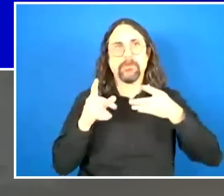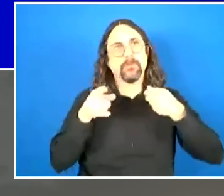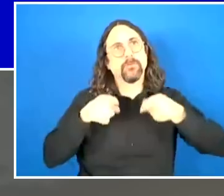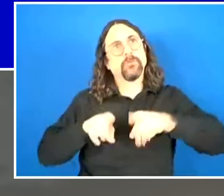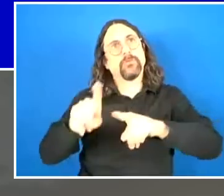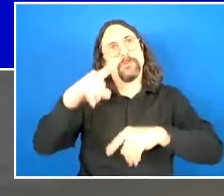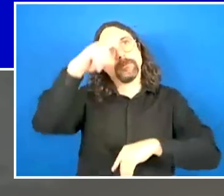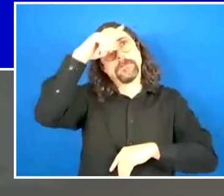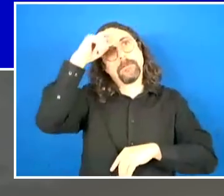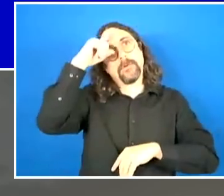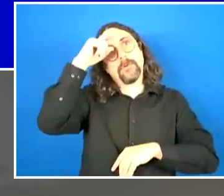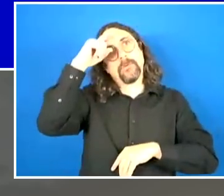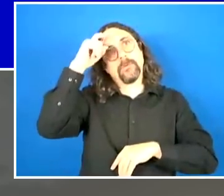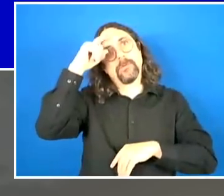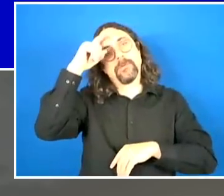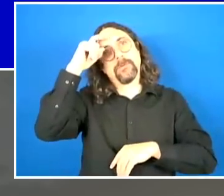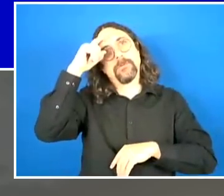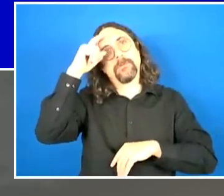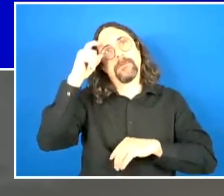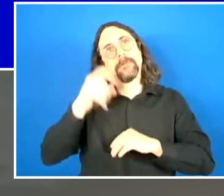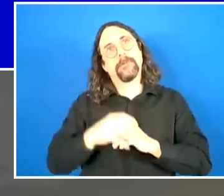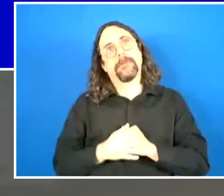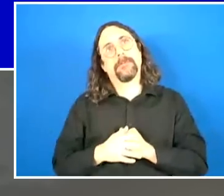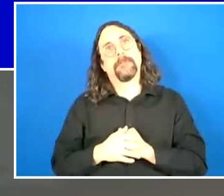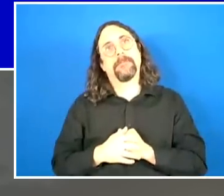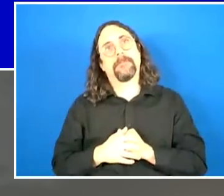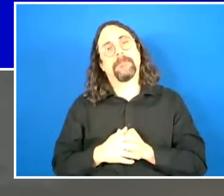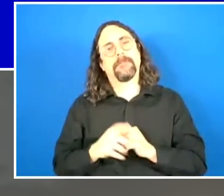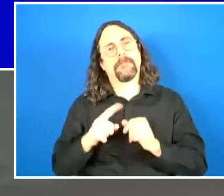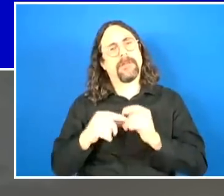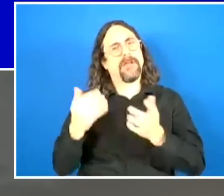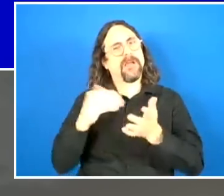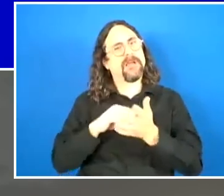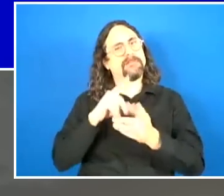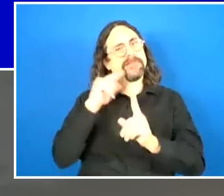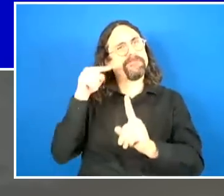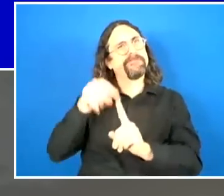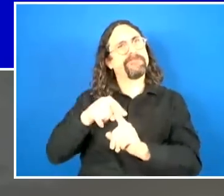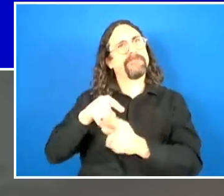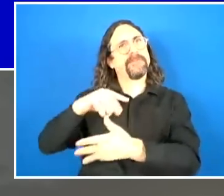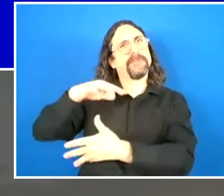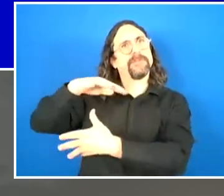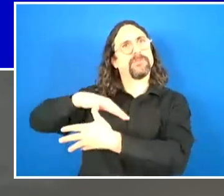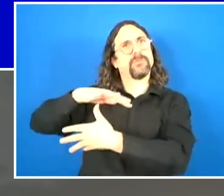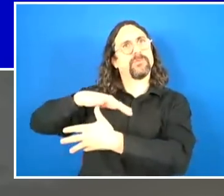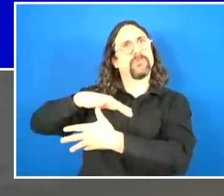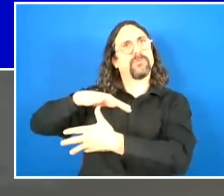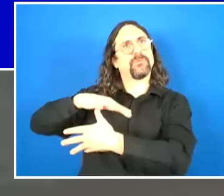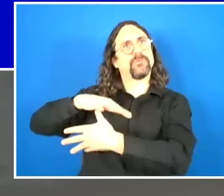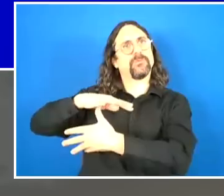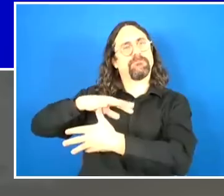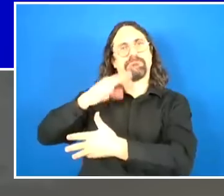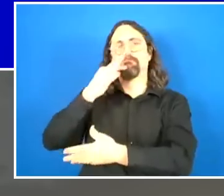ENED. FOR THE SENIORS OF COURSE, THE FOCUS IS ON RAGDATUION AND TRADITIONALLY THERE'S BEEN JUNE GRADUATNIO BUT A